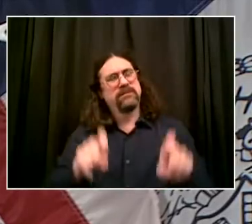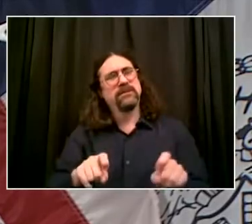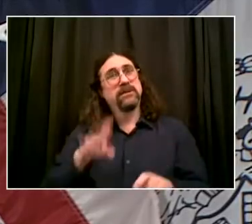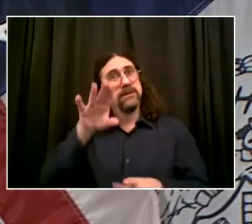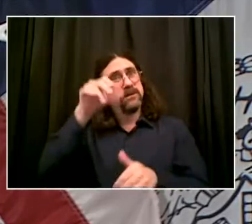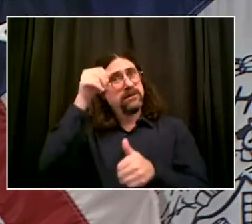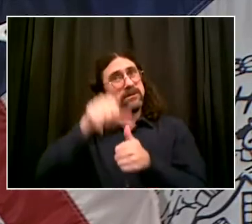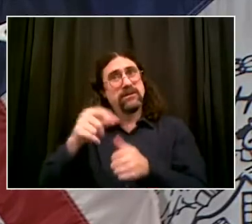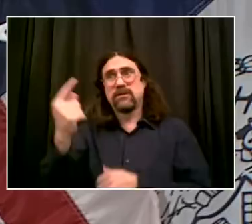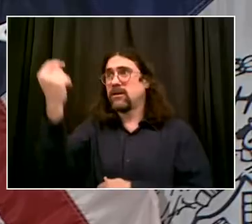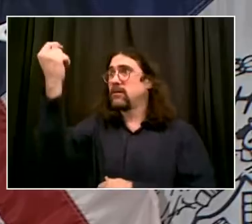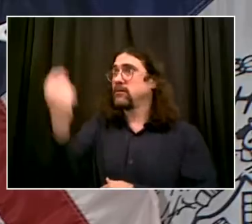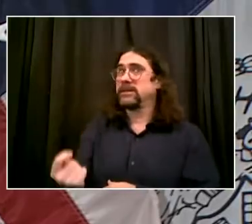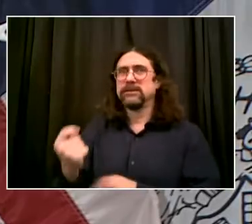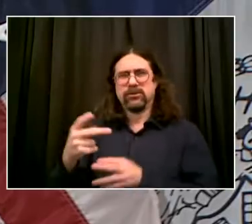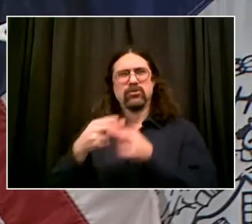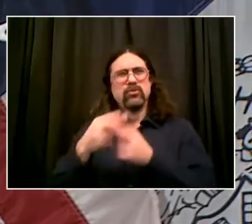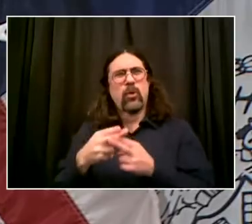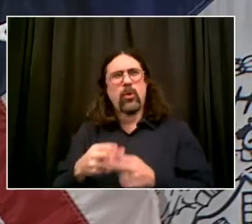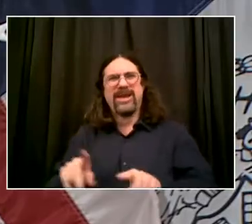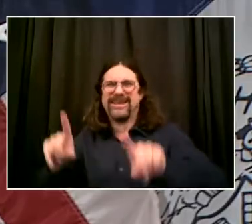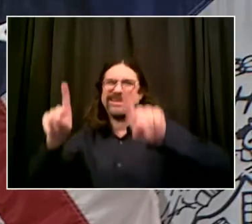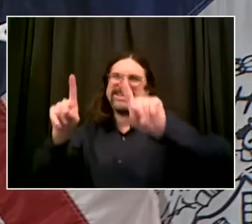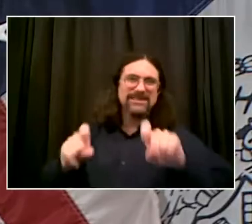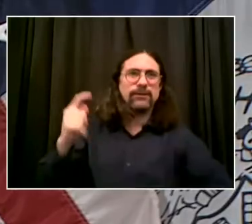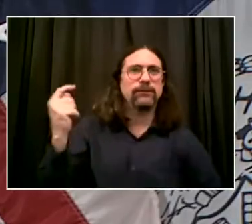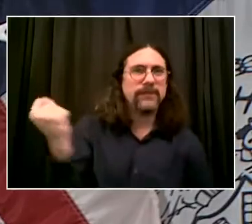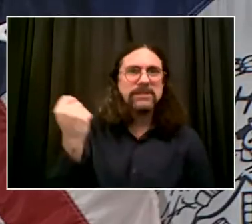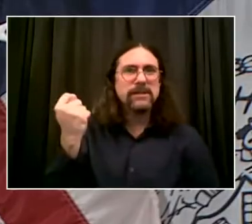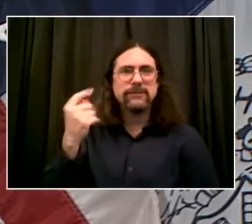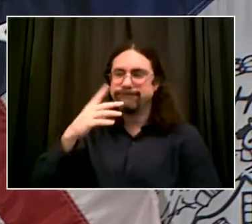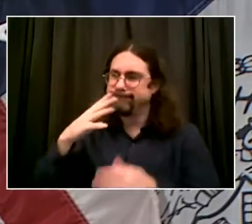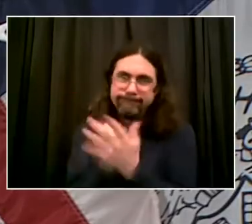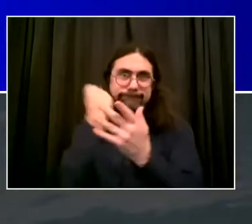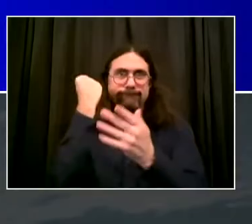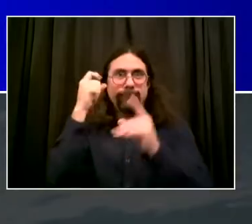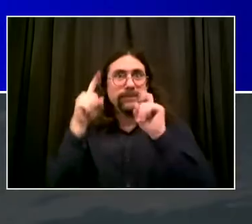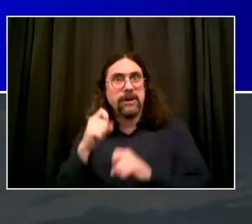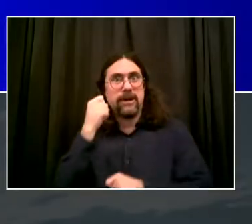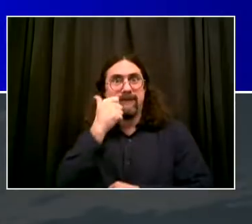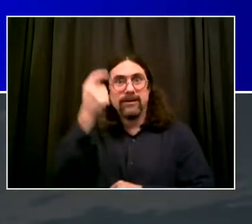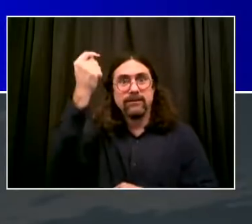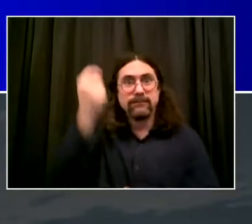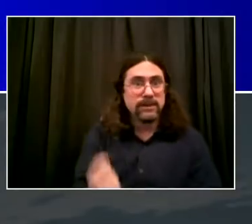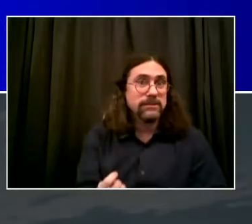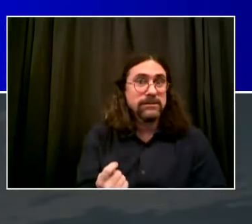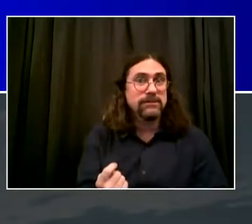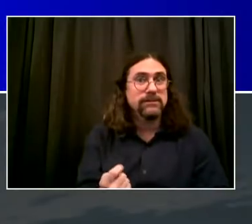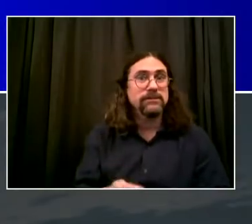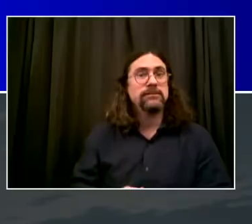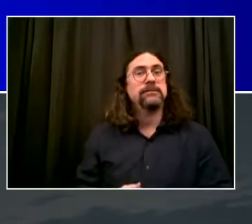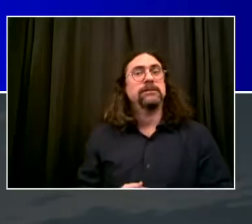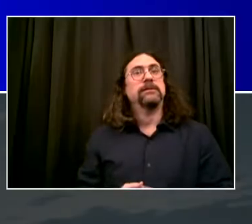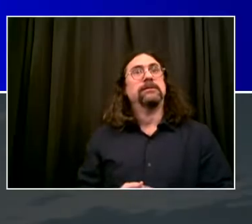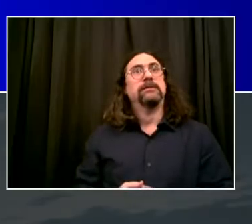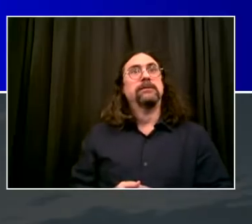TESTED TUESDAYS. 95,000 PEOPLE ON